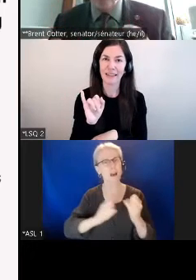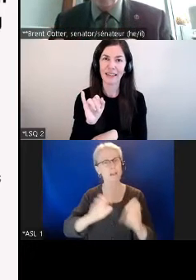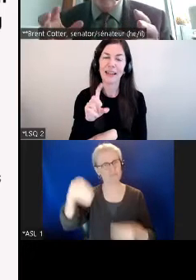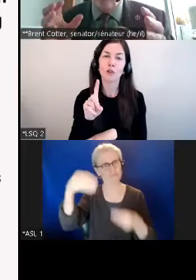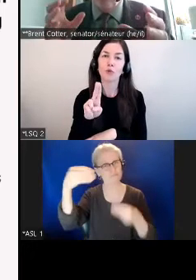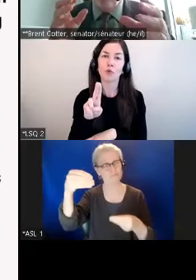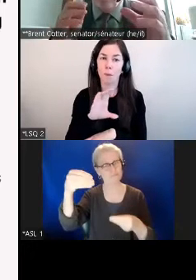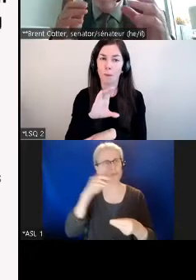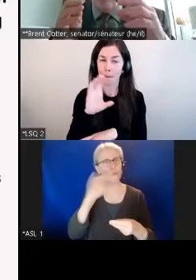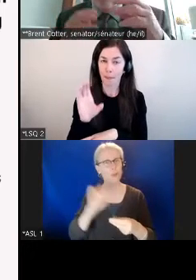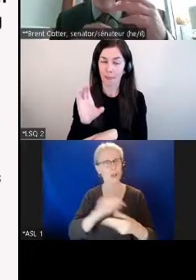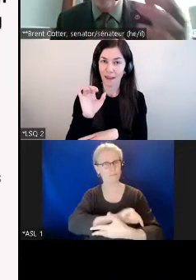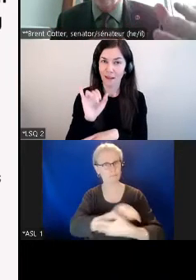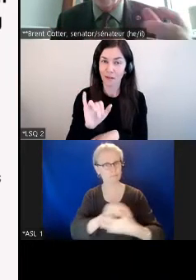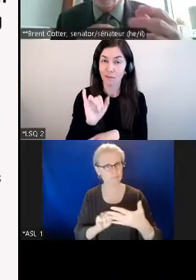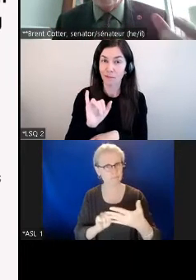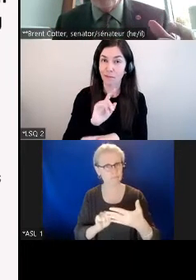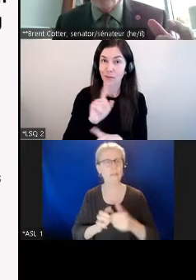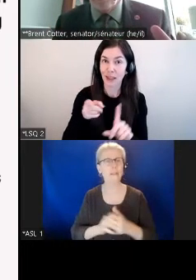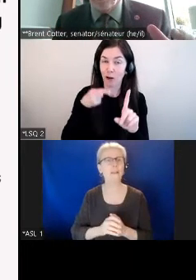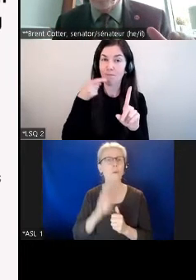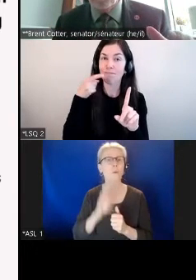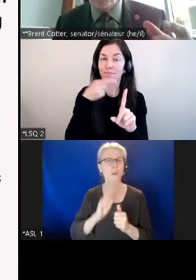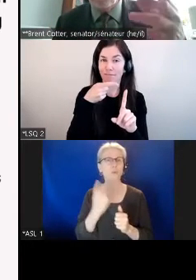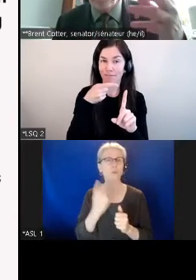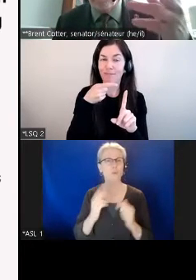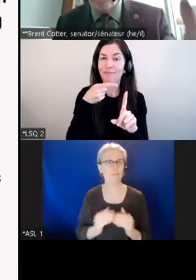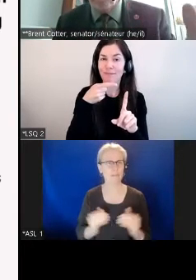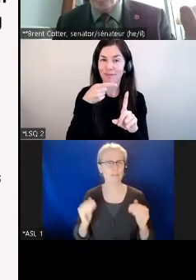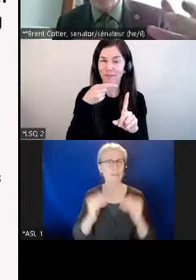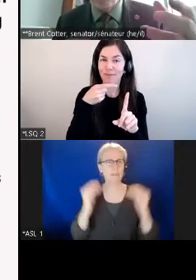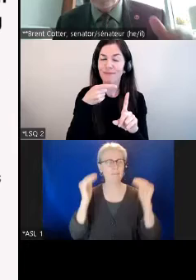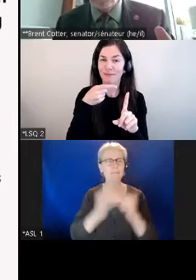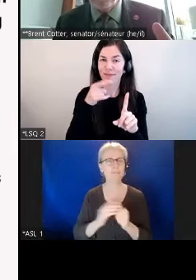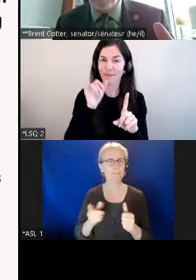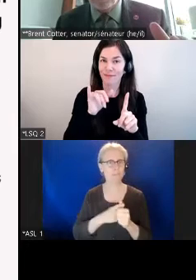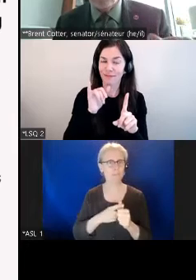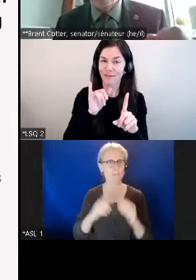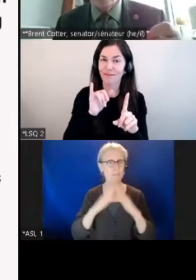WHAT GOES THROUGH THE TWO HOUSES OF PARLIAMENT, THE HOUSE OF COMMONS AND THE SENATE,